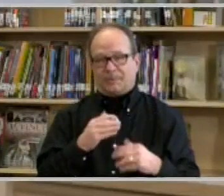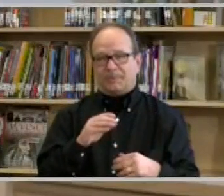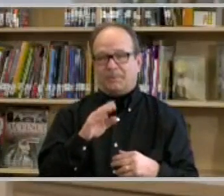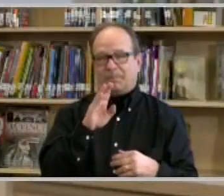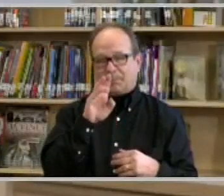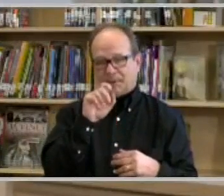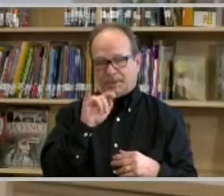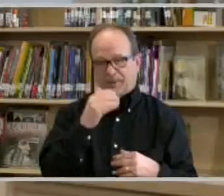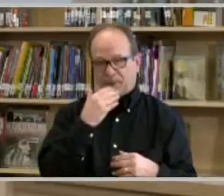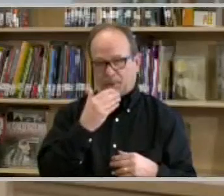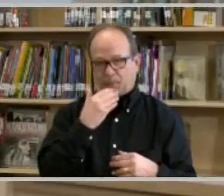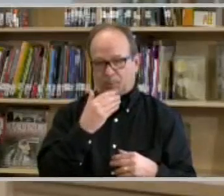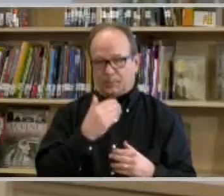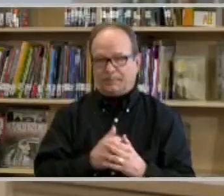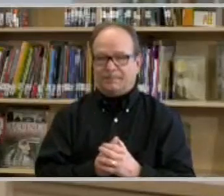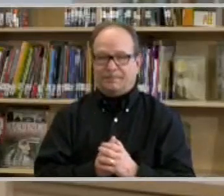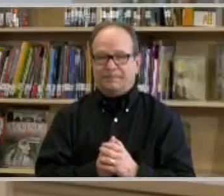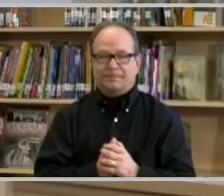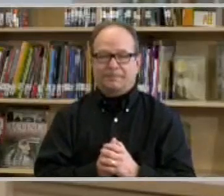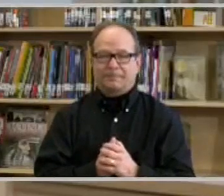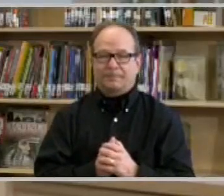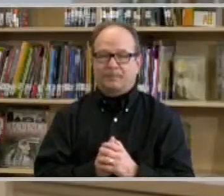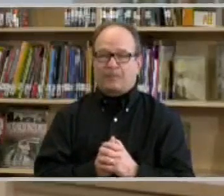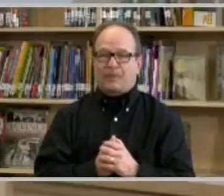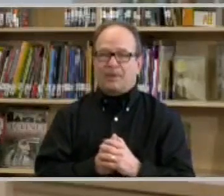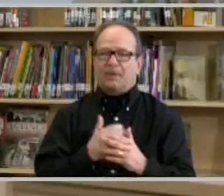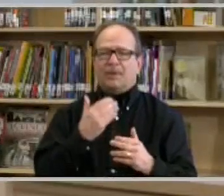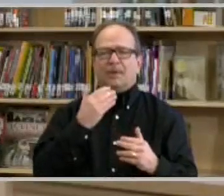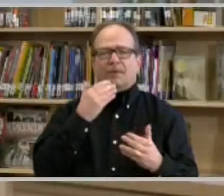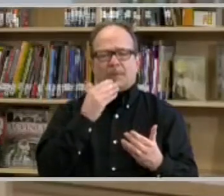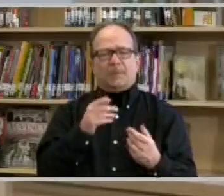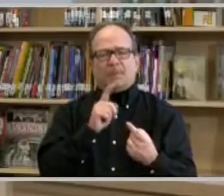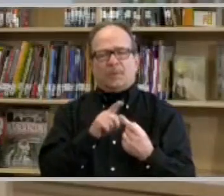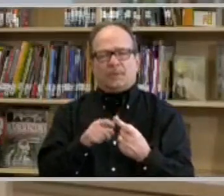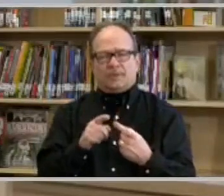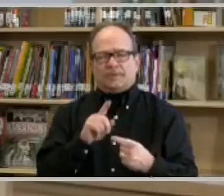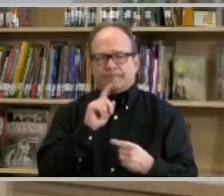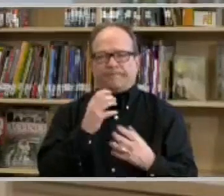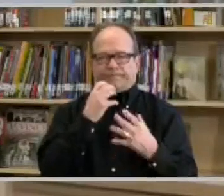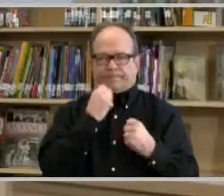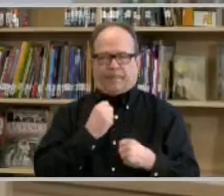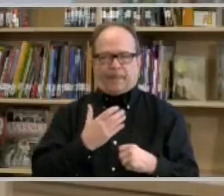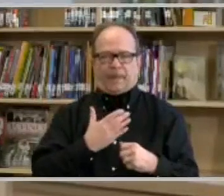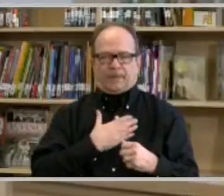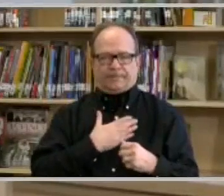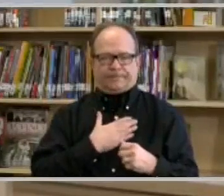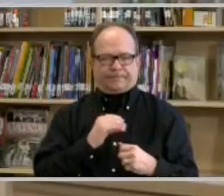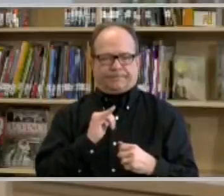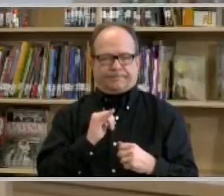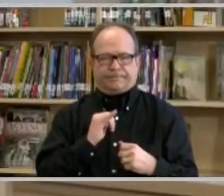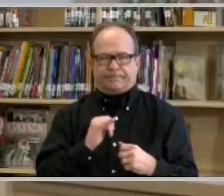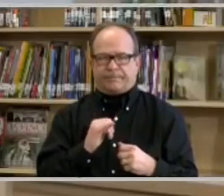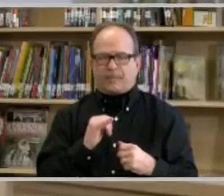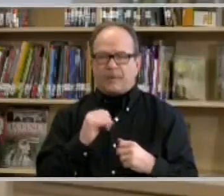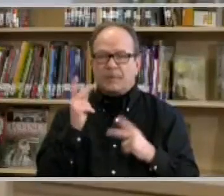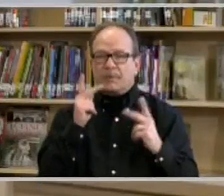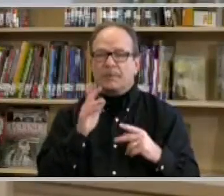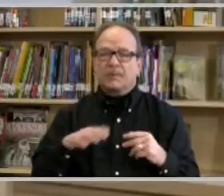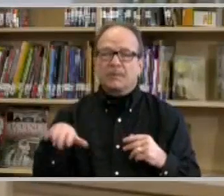WELL THANK YOU FOR THAT, BETTY, AND YOU REALLY HIT A GOOD POINT THAT IS NEAR AND DEAR TO